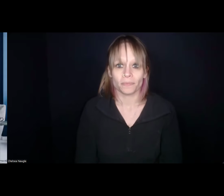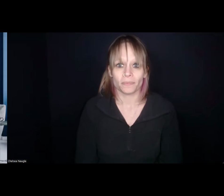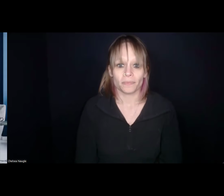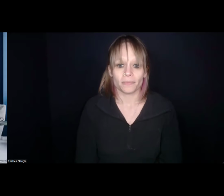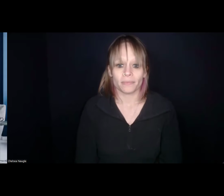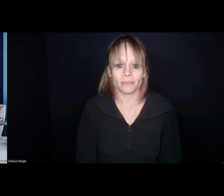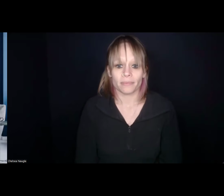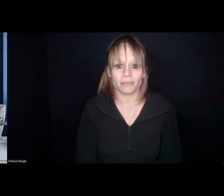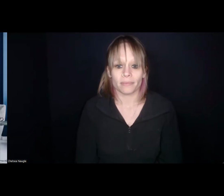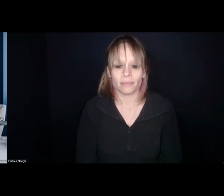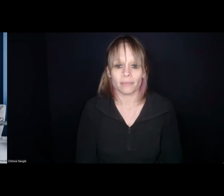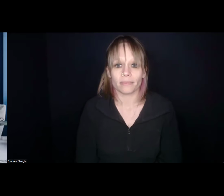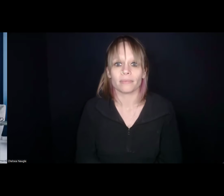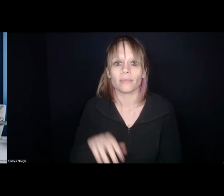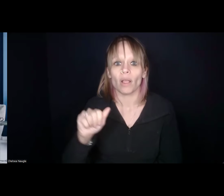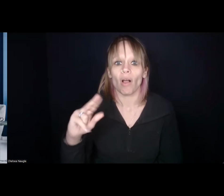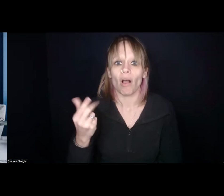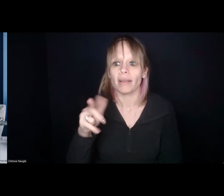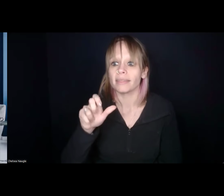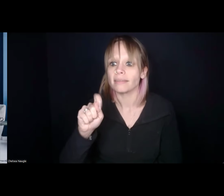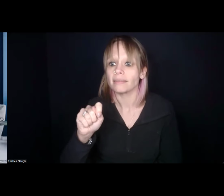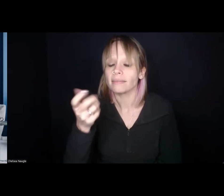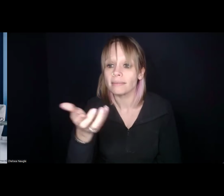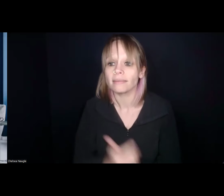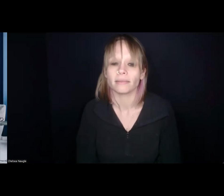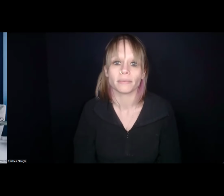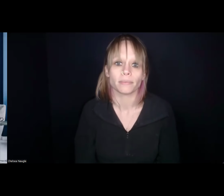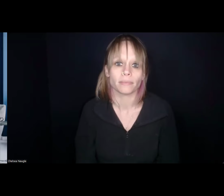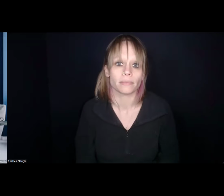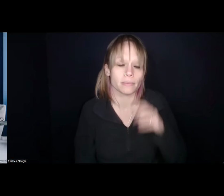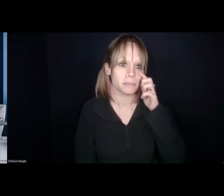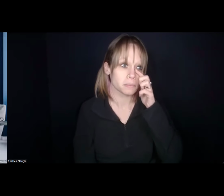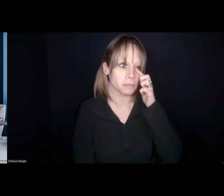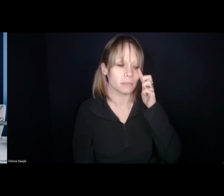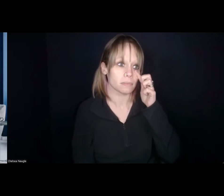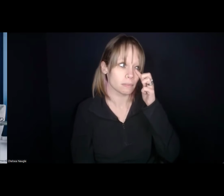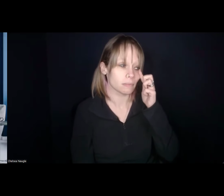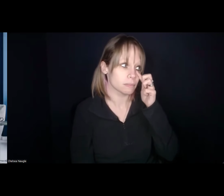August, did you have a question? Um, yeah. I was just wondering if um you